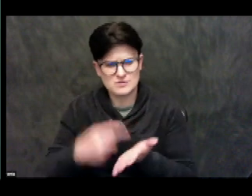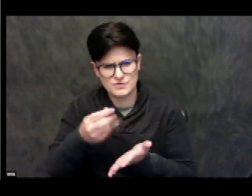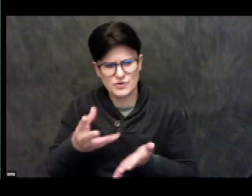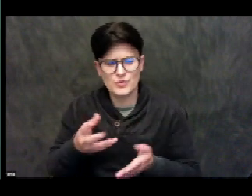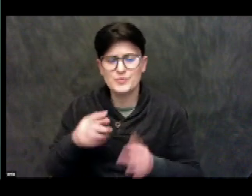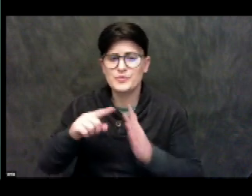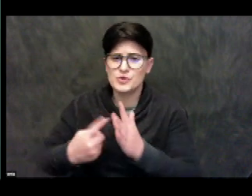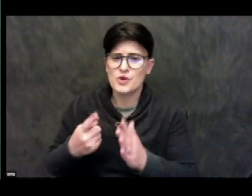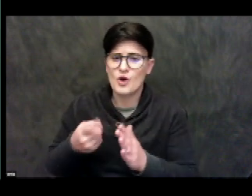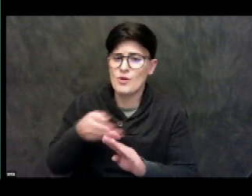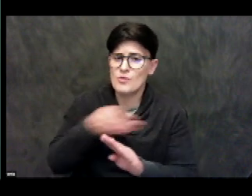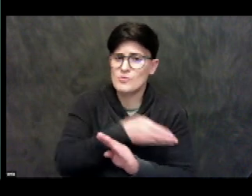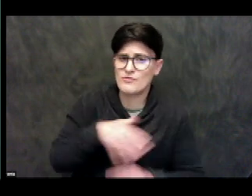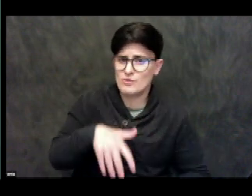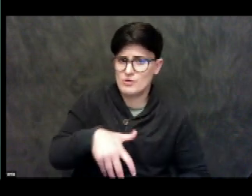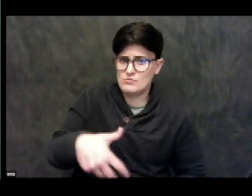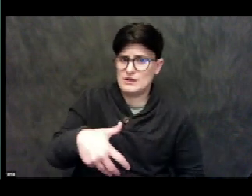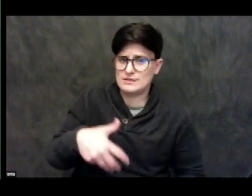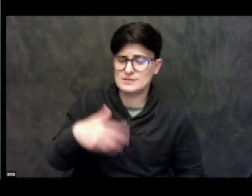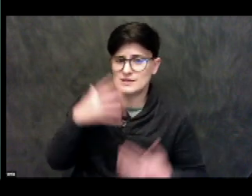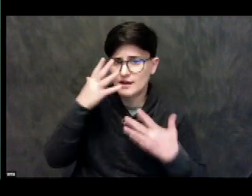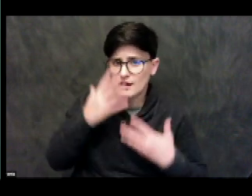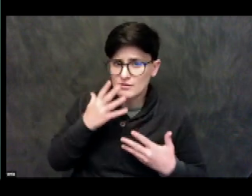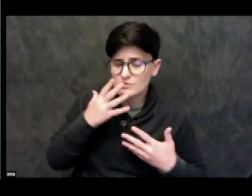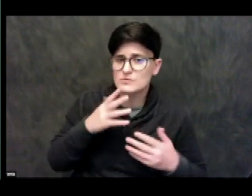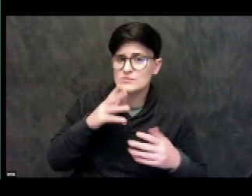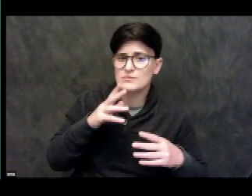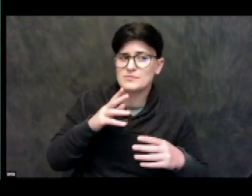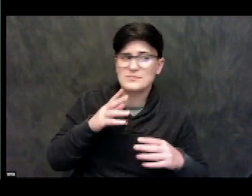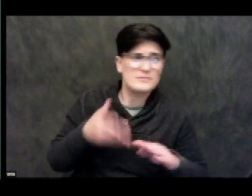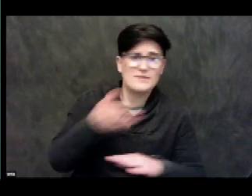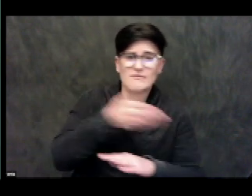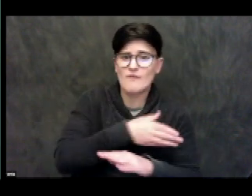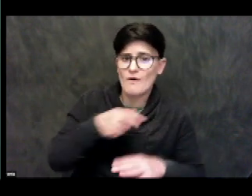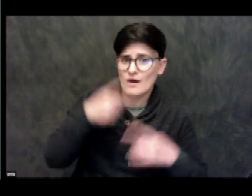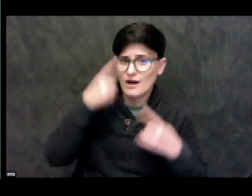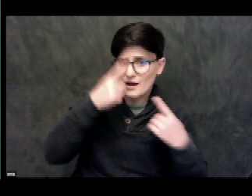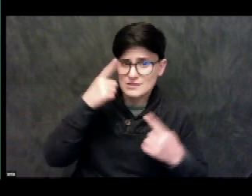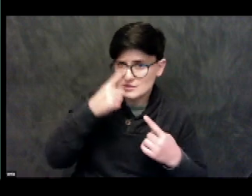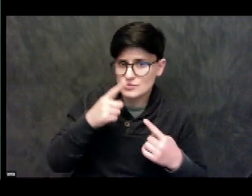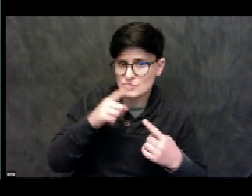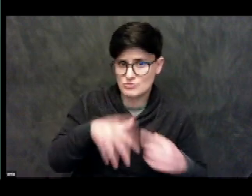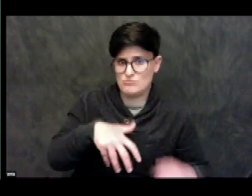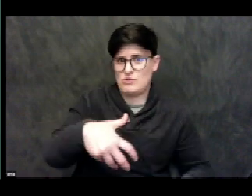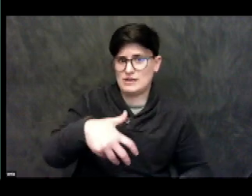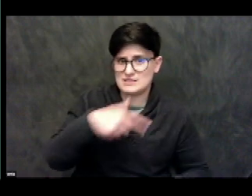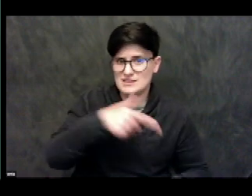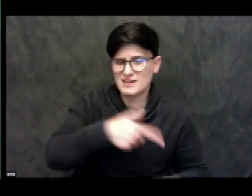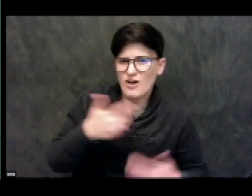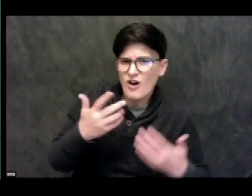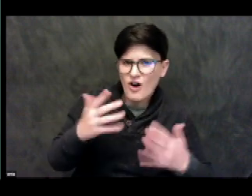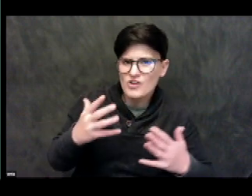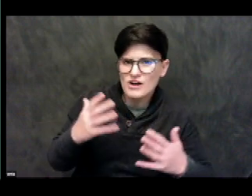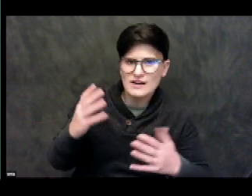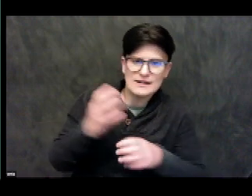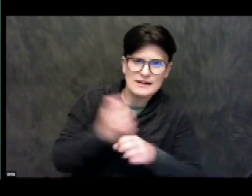Unfortunately, people before they ever consider pregnancy have been messaged either implicitly or explicitly that